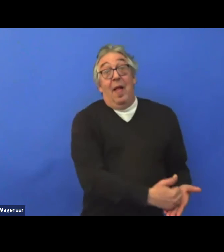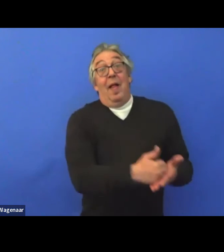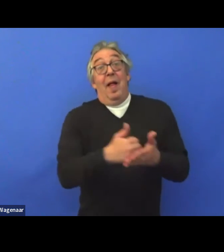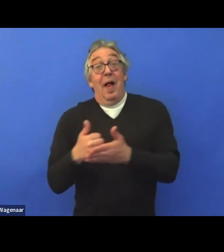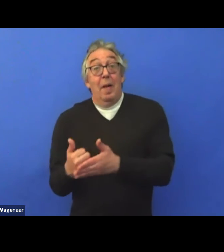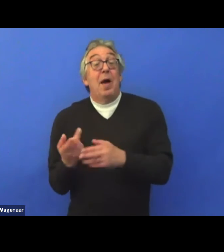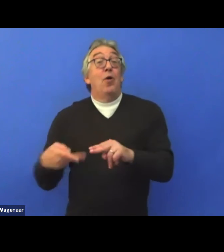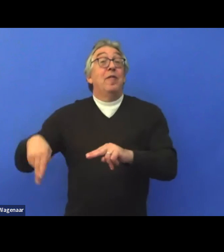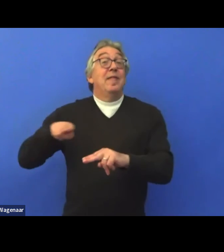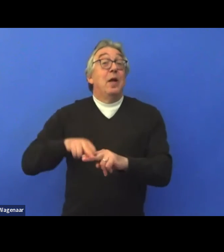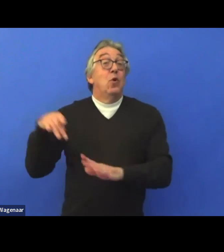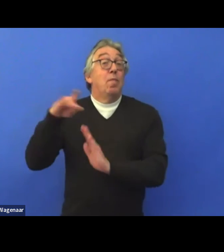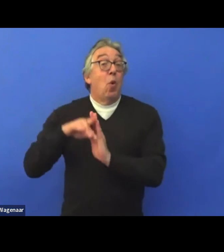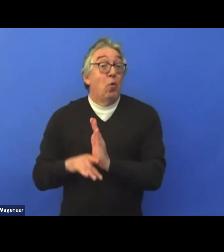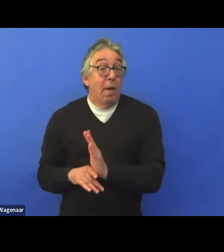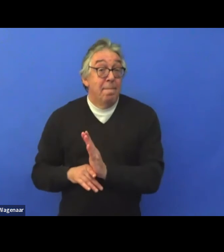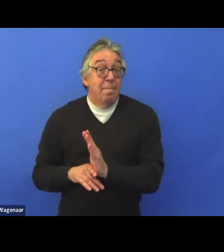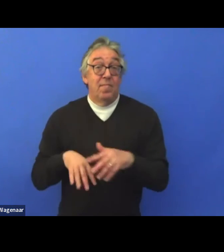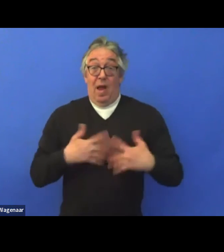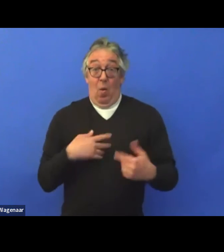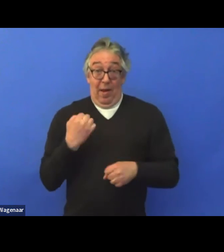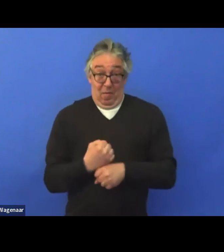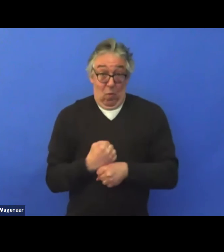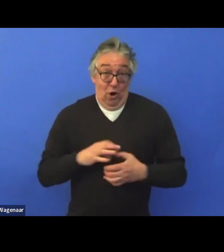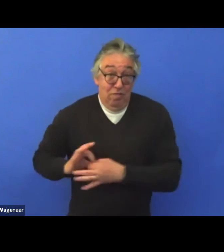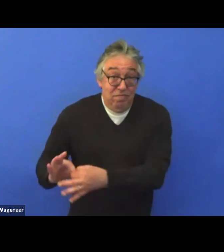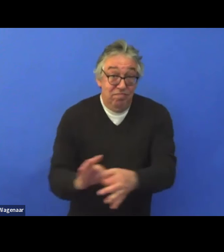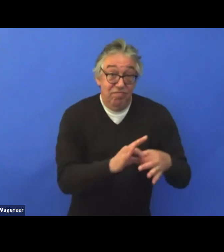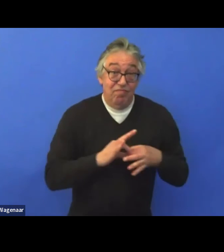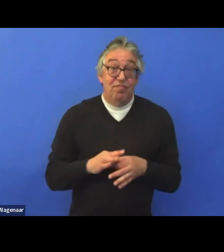delivering as a consortium and how innovation leads to change.